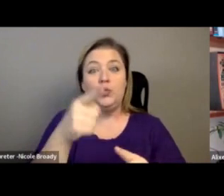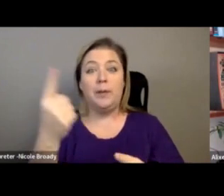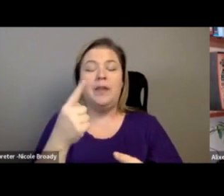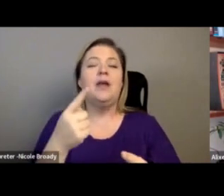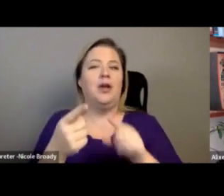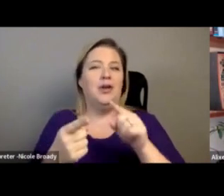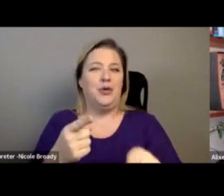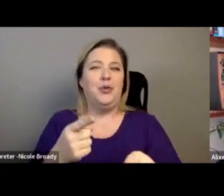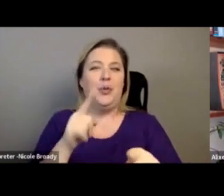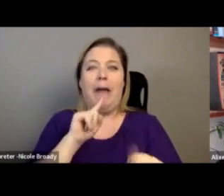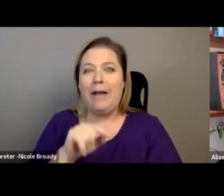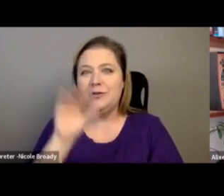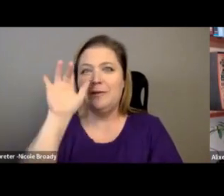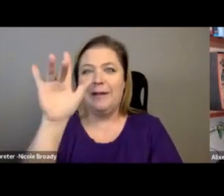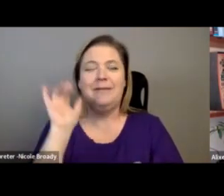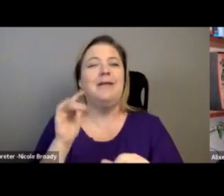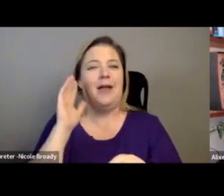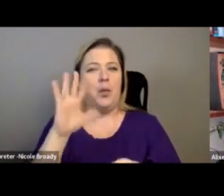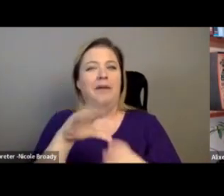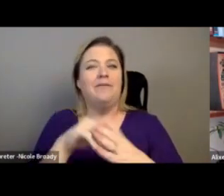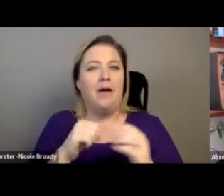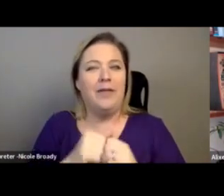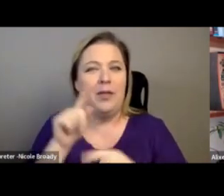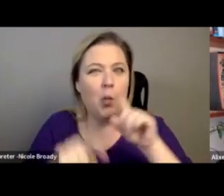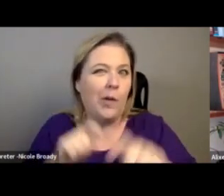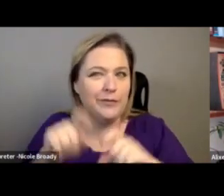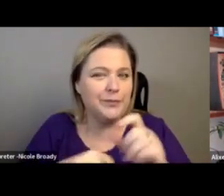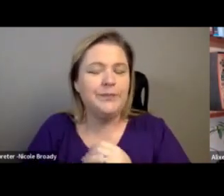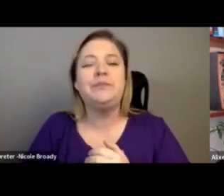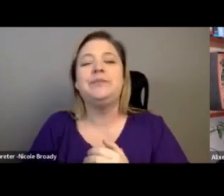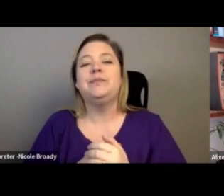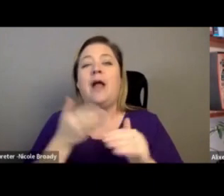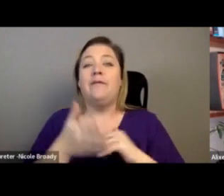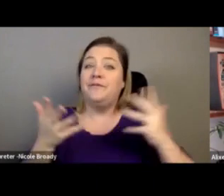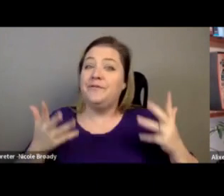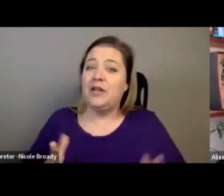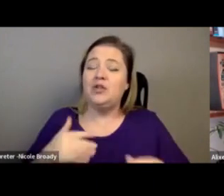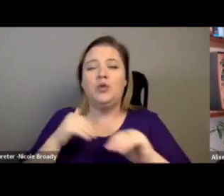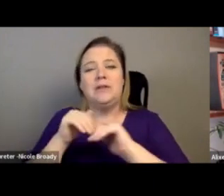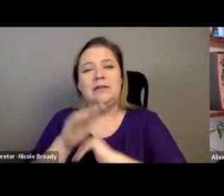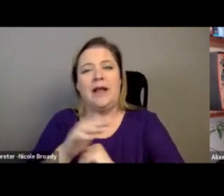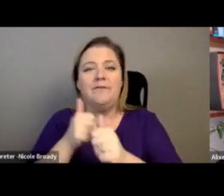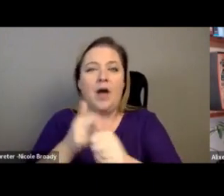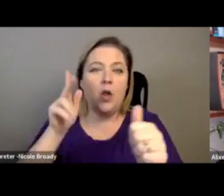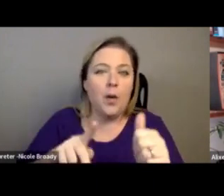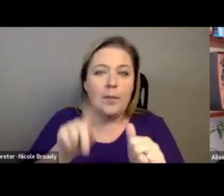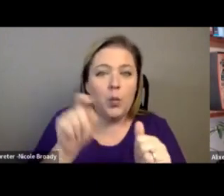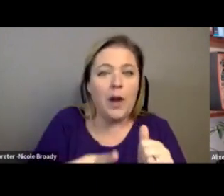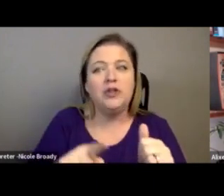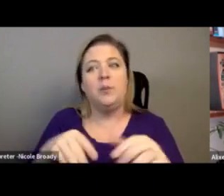Next slide please. So after this webinar, you can send follow up questions and feedback about the